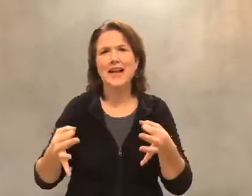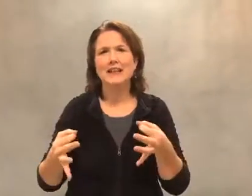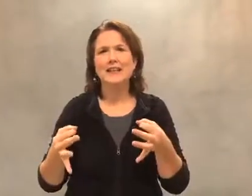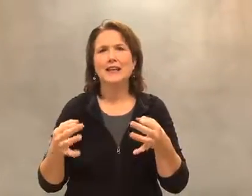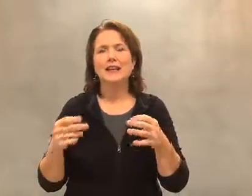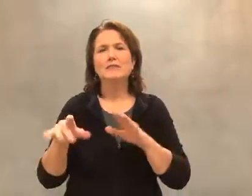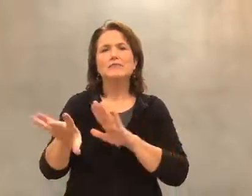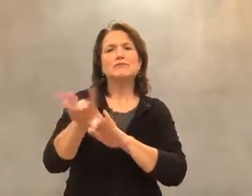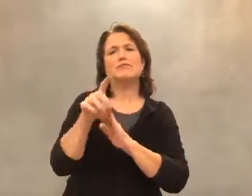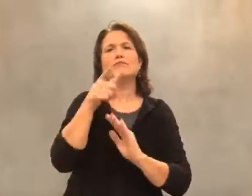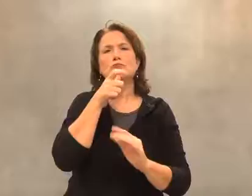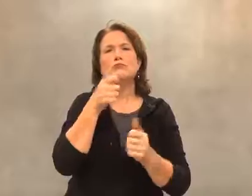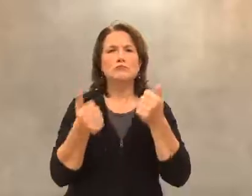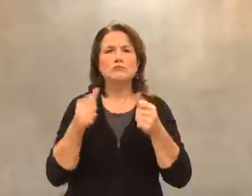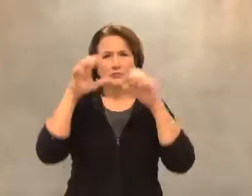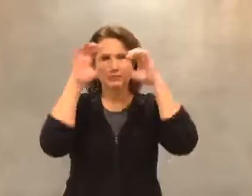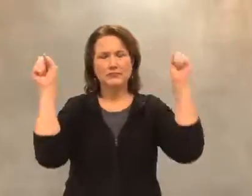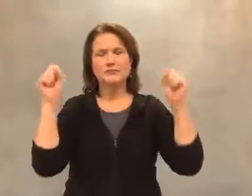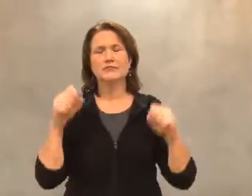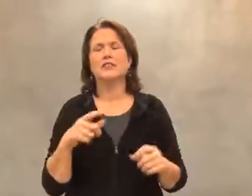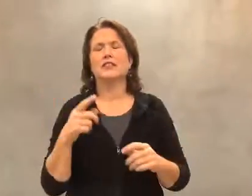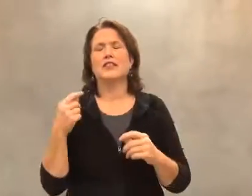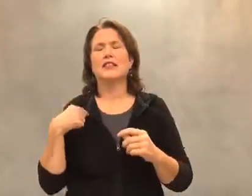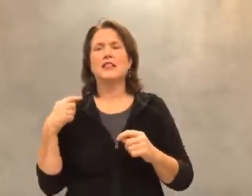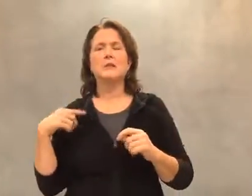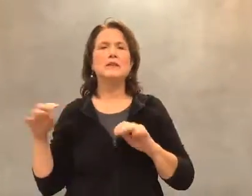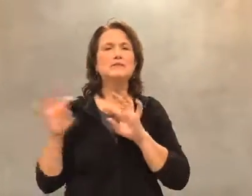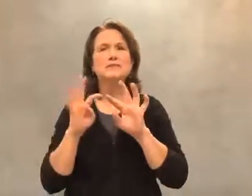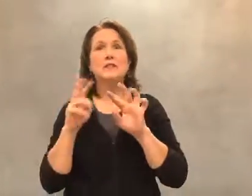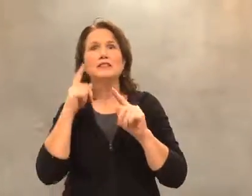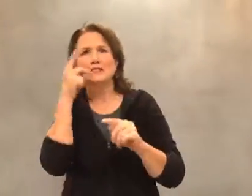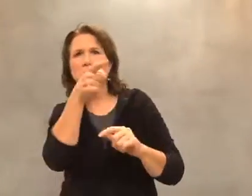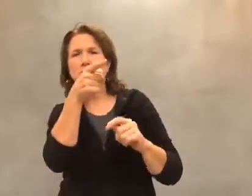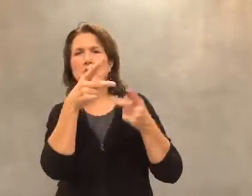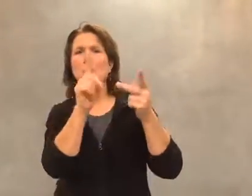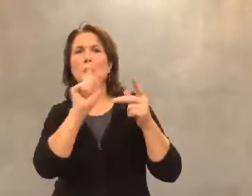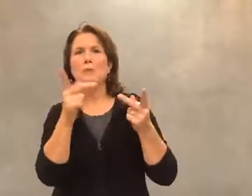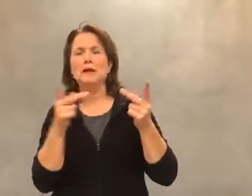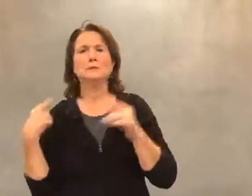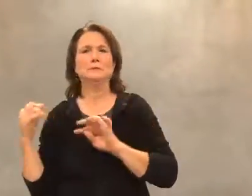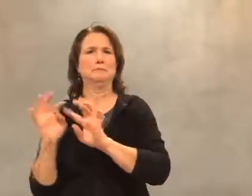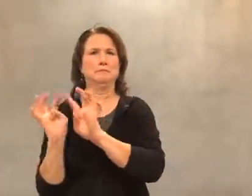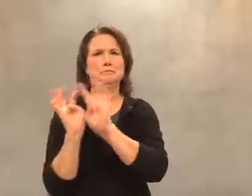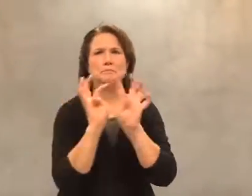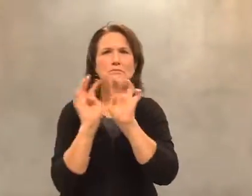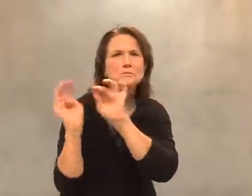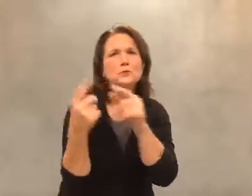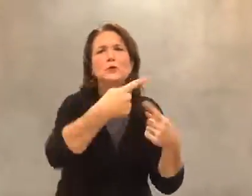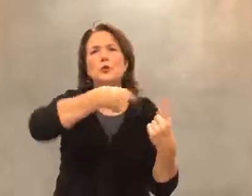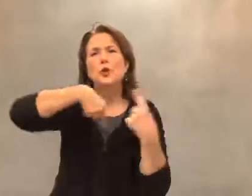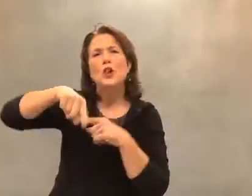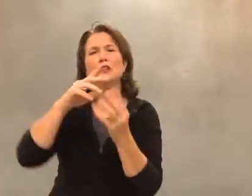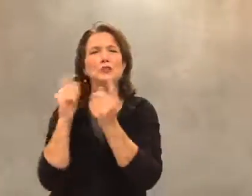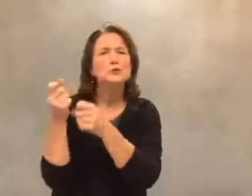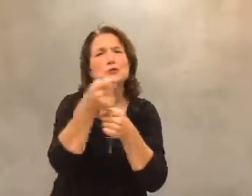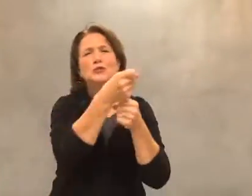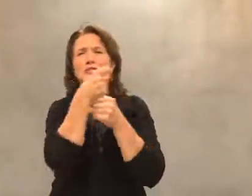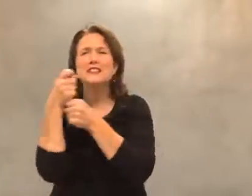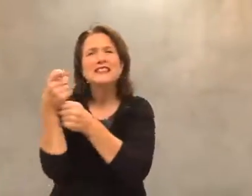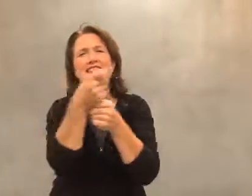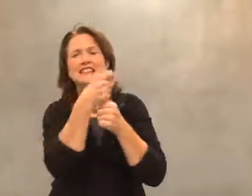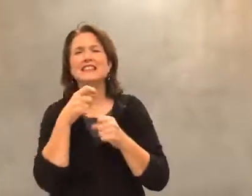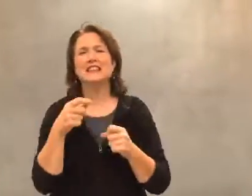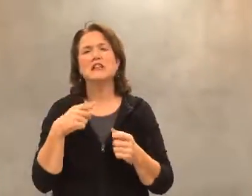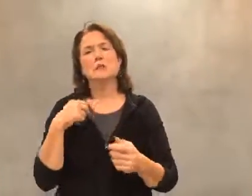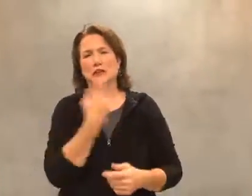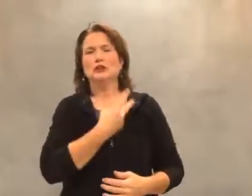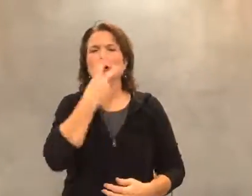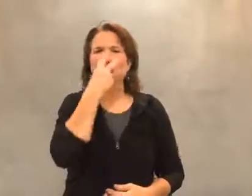in choosing the next president,